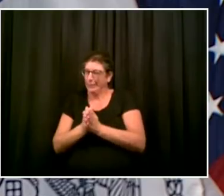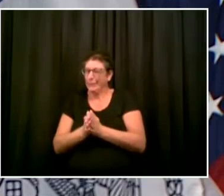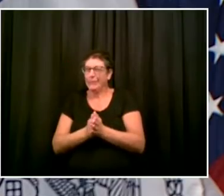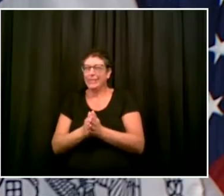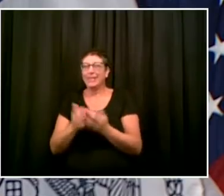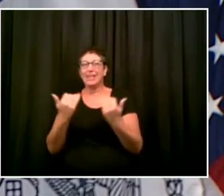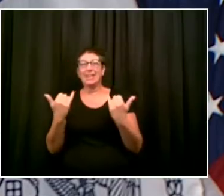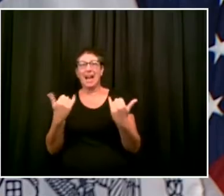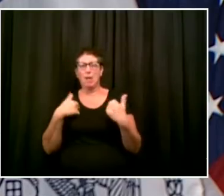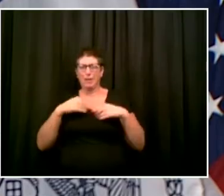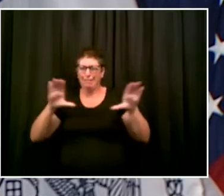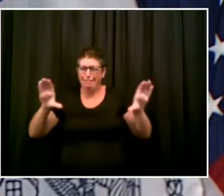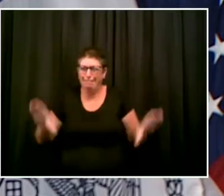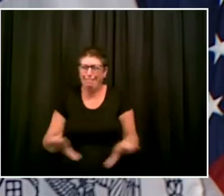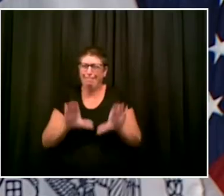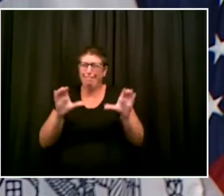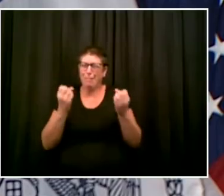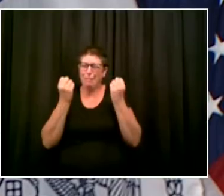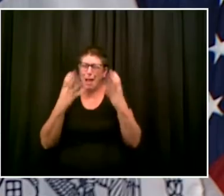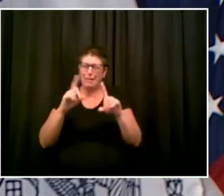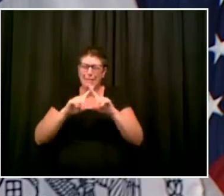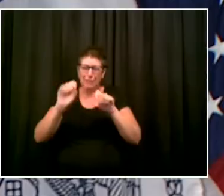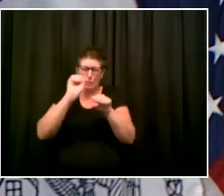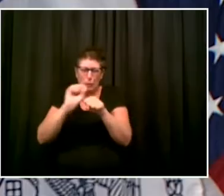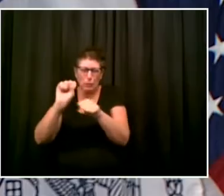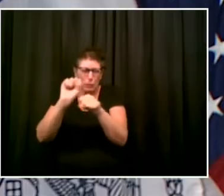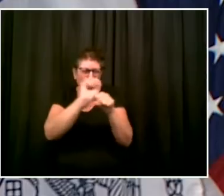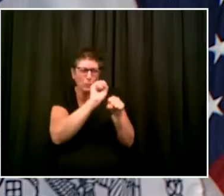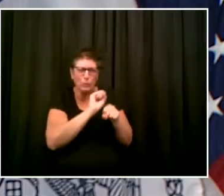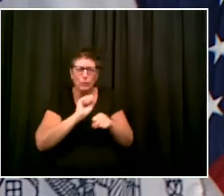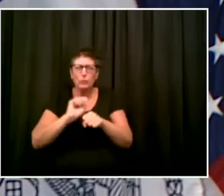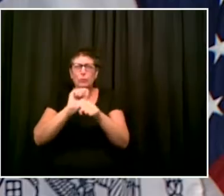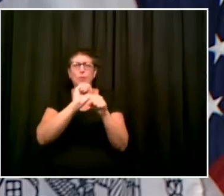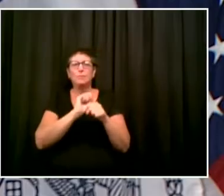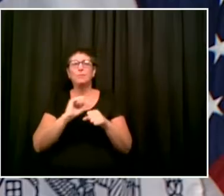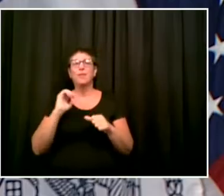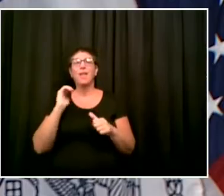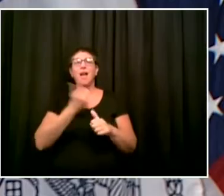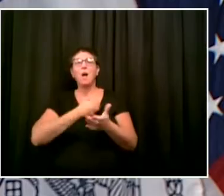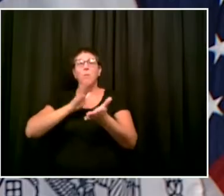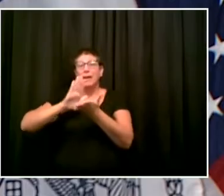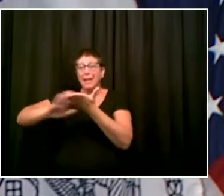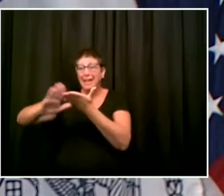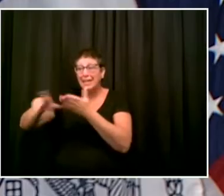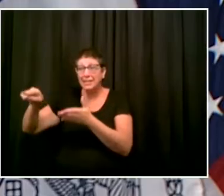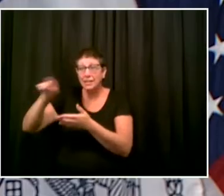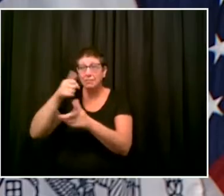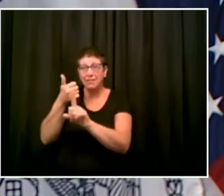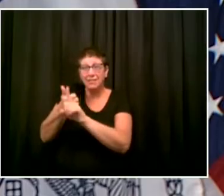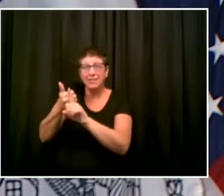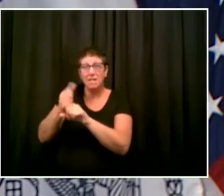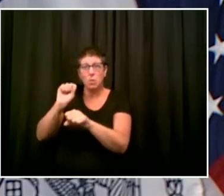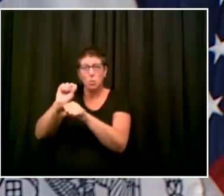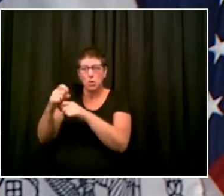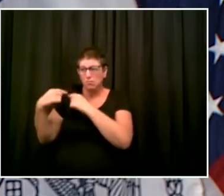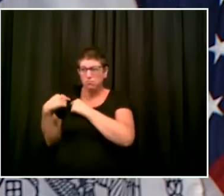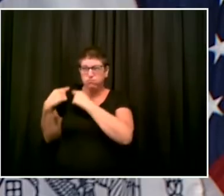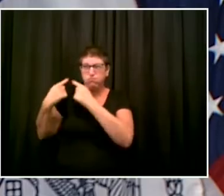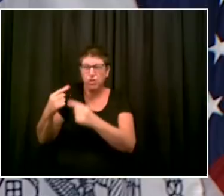OBVIOUSLY LESS THATN WO WEEKS UNTIL THE BEGINNING OF SCHOOL. SO MUCH WORK GOING ON. WE'LL TALK ABOUT ALL THE WORK THAT HAPPENS SINCE JUNE, OUR